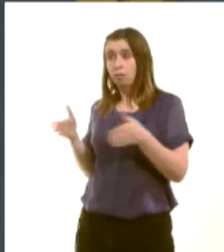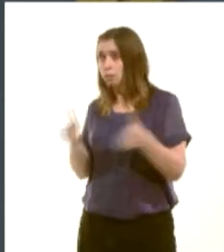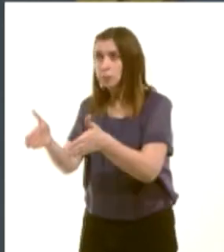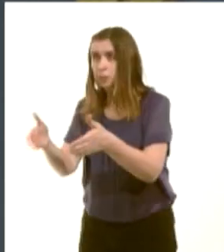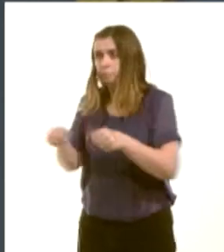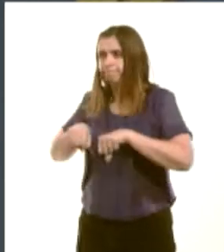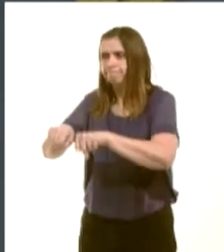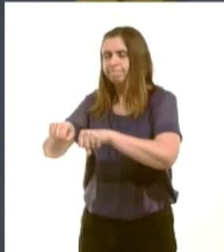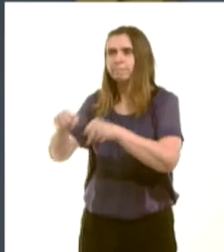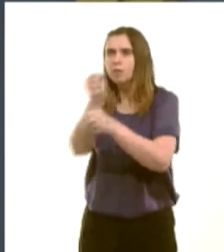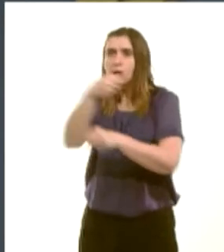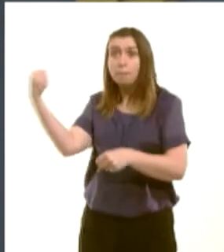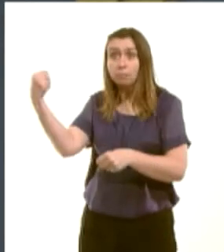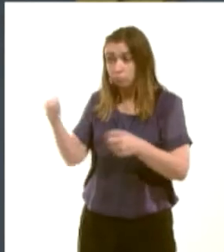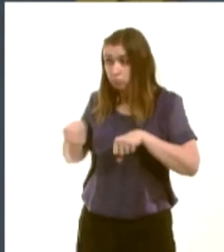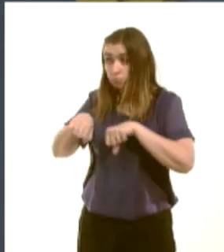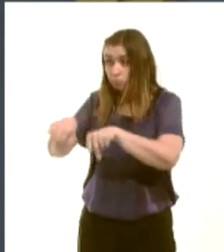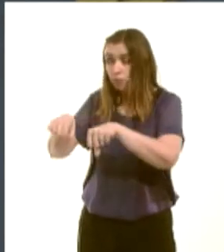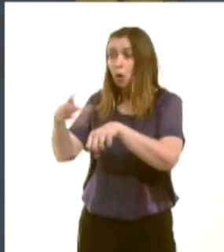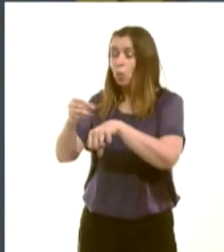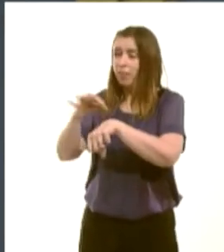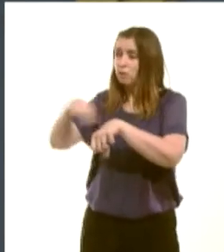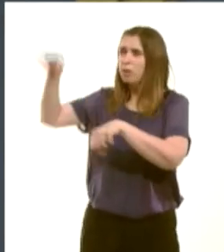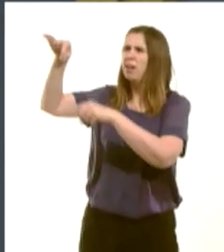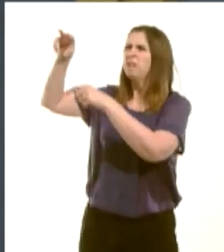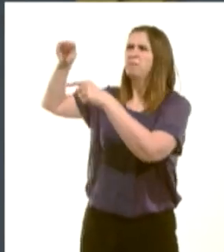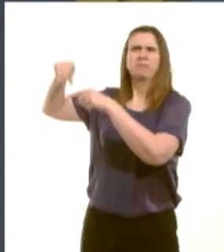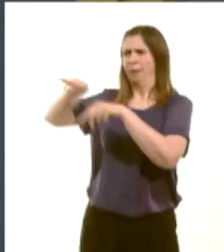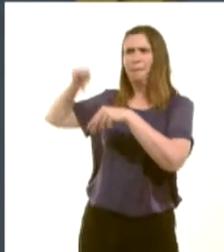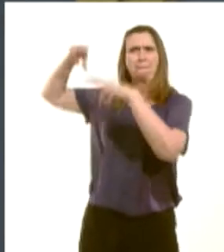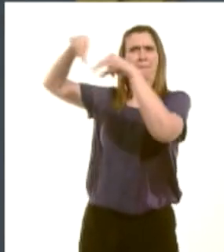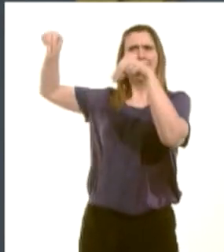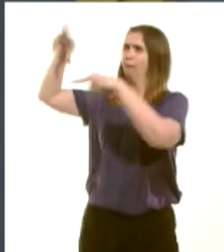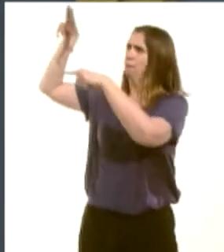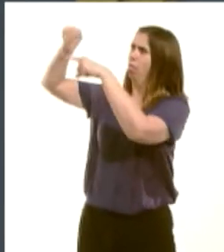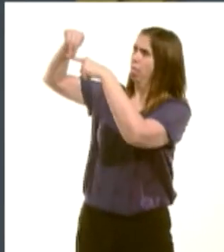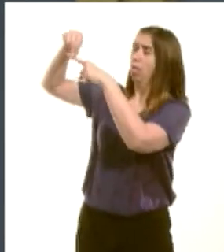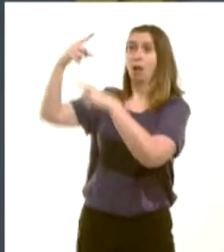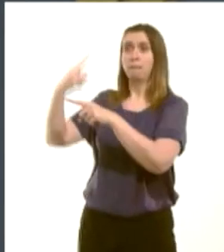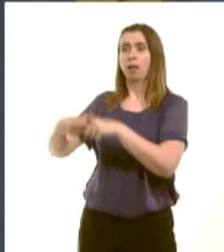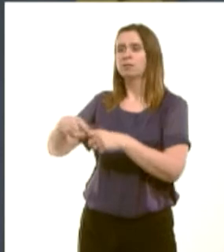Victorian brass bell given to him to attract the nurseís attention. The nurse is doing